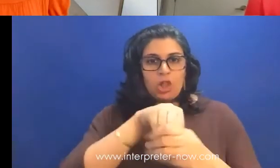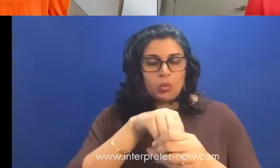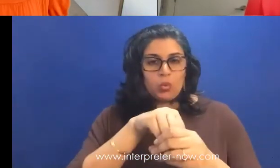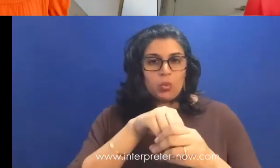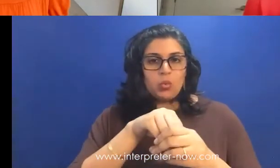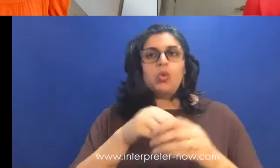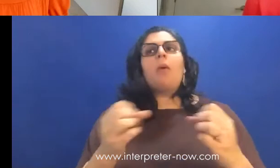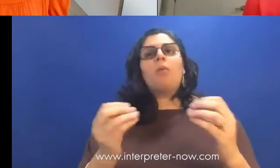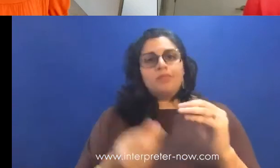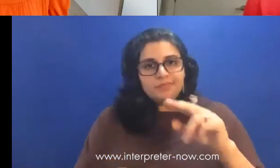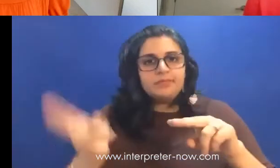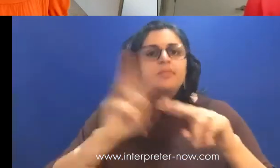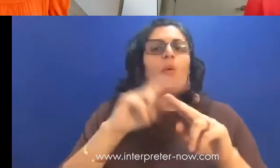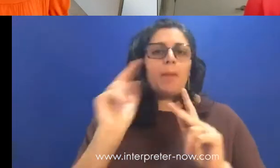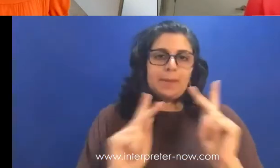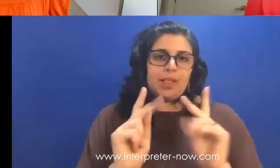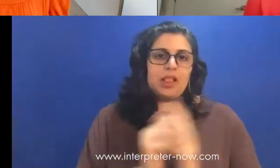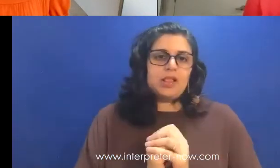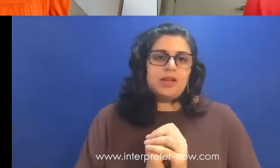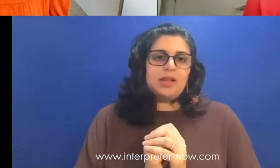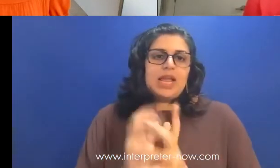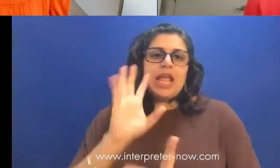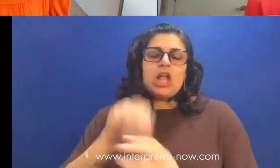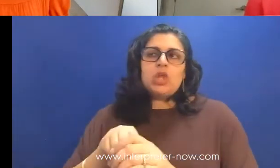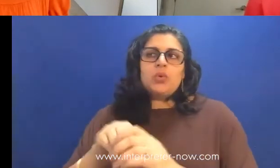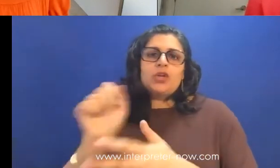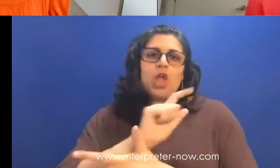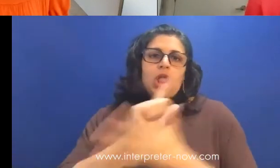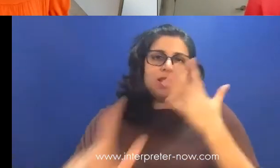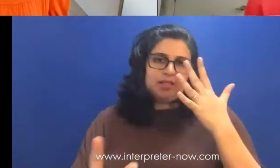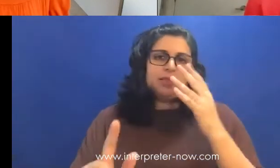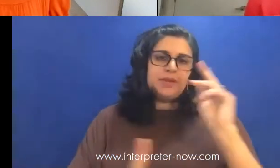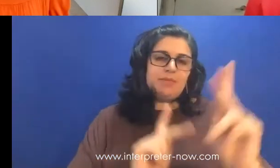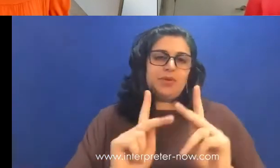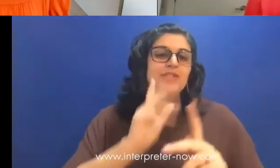I would go as far as saying, include all because when the experiences of women of color in